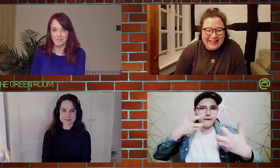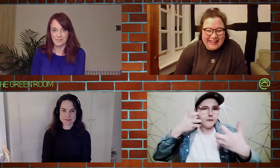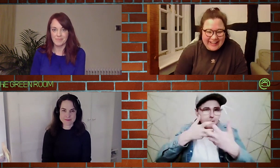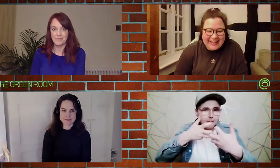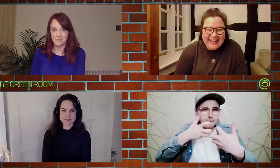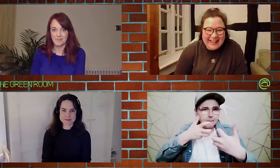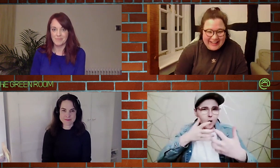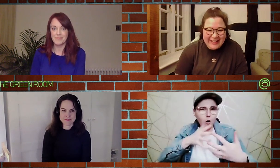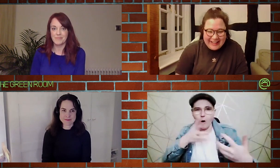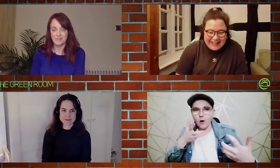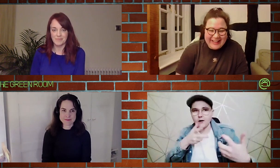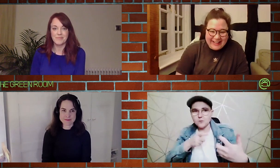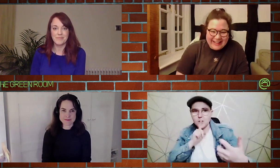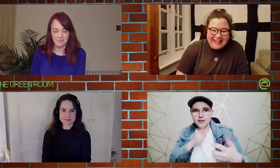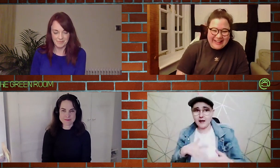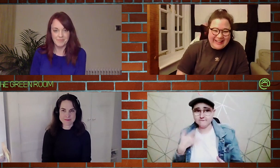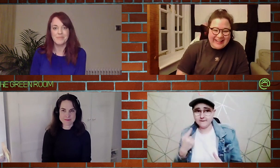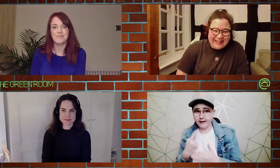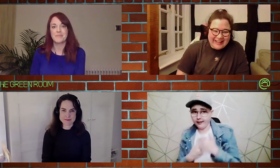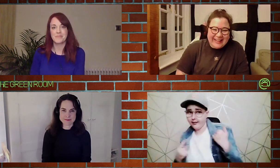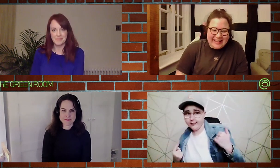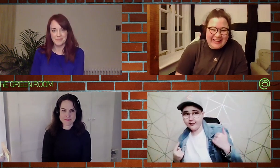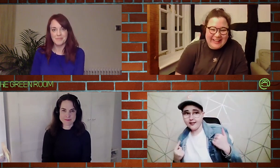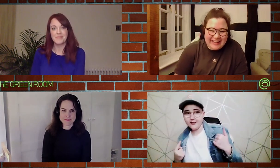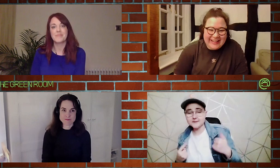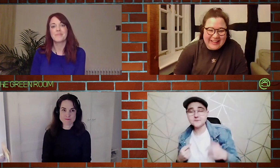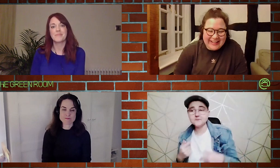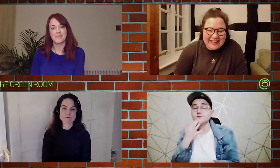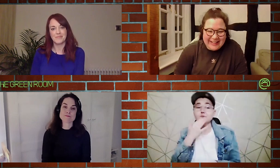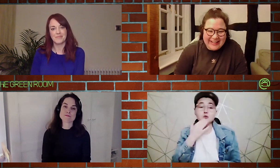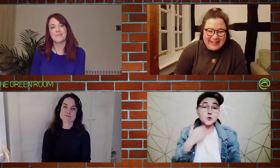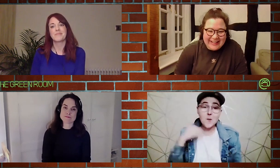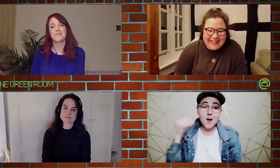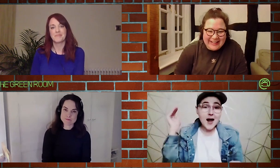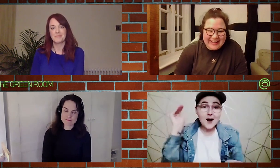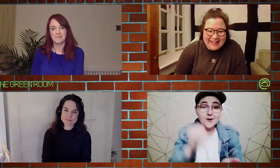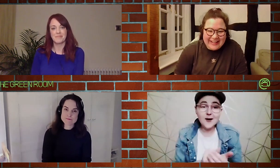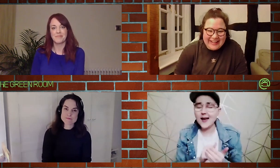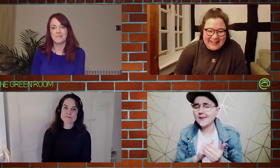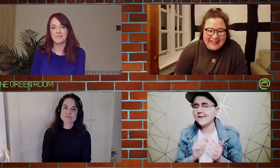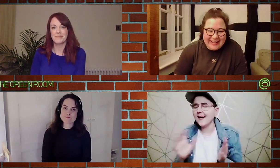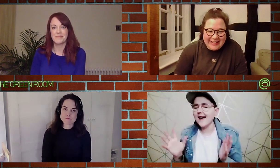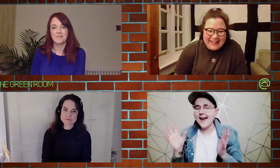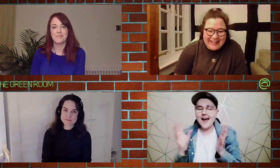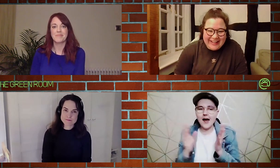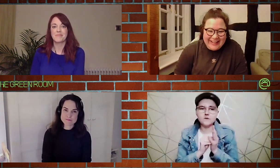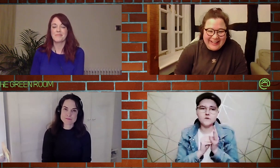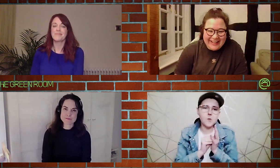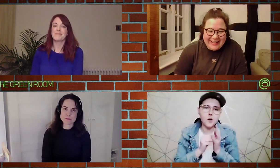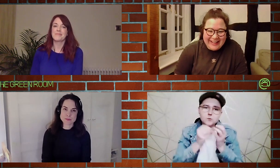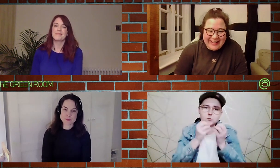How will I fit? Will I fit? Or will I feel completely isolated as a result of it?